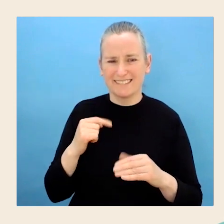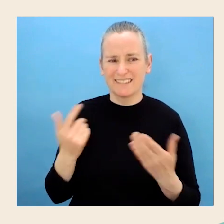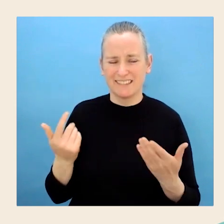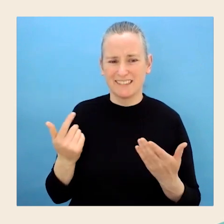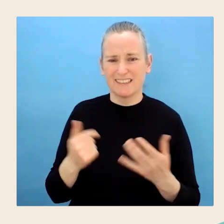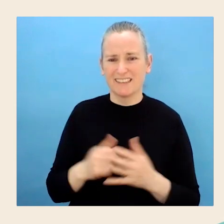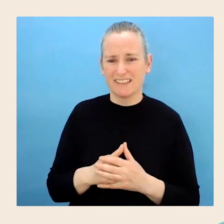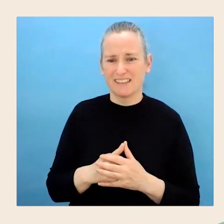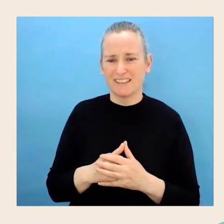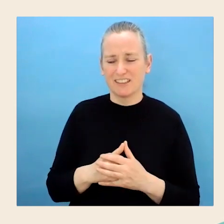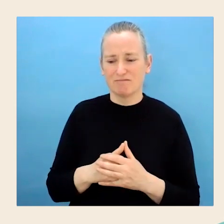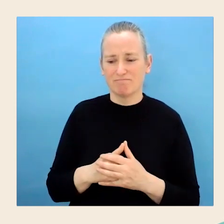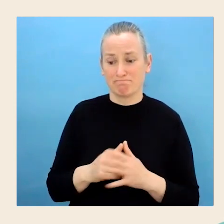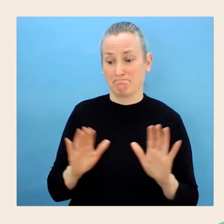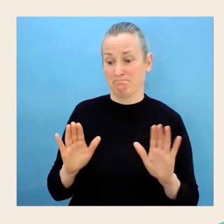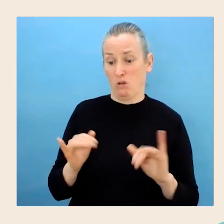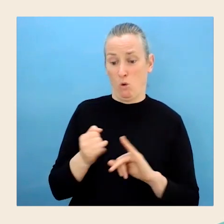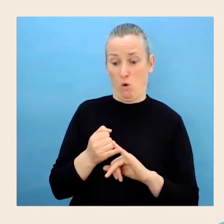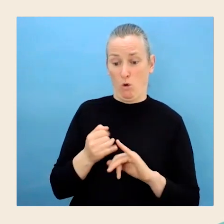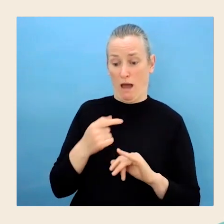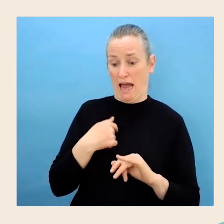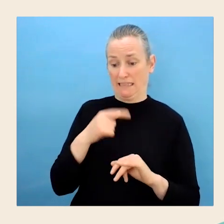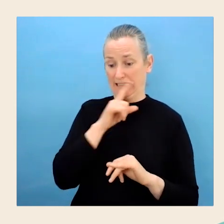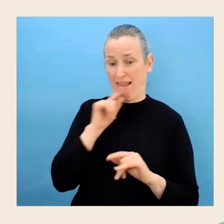But in America, I think,